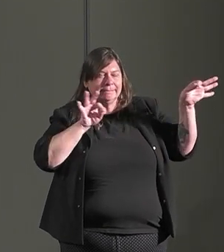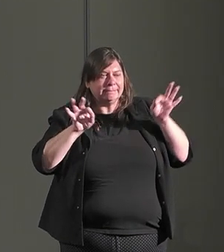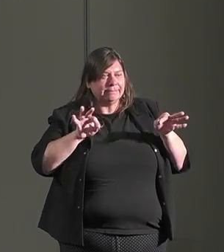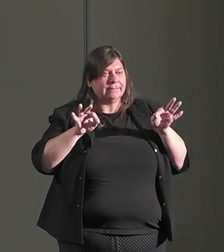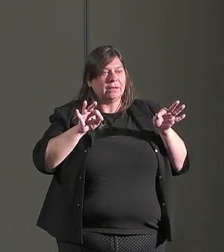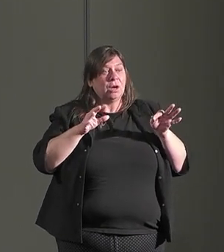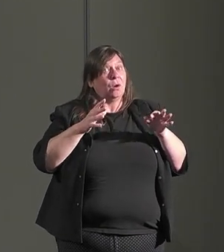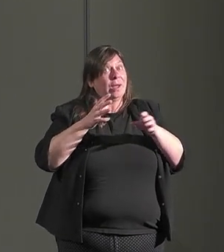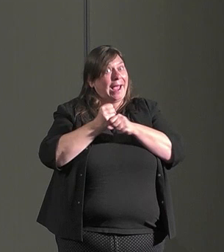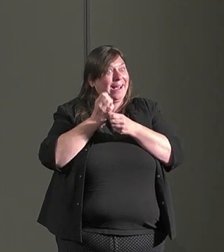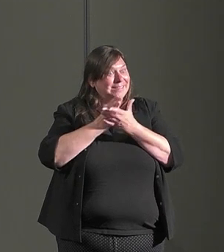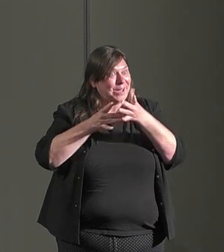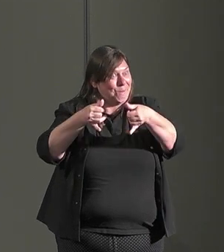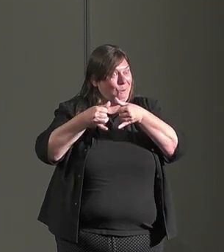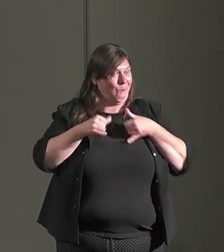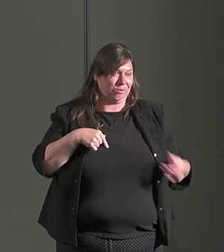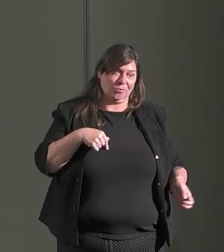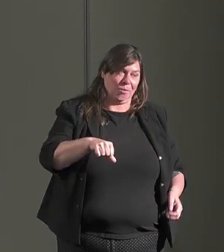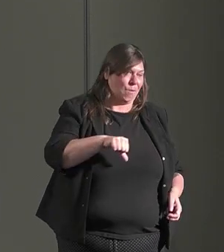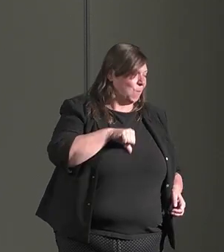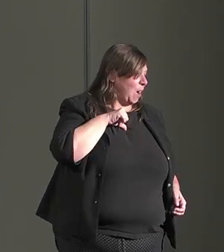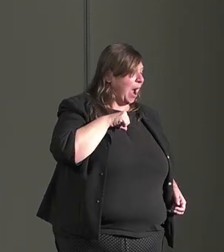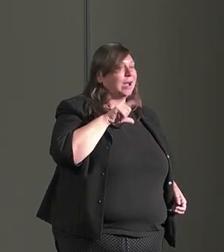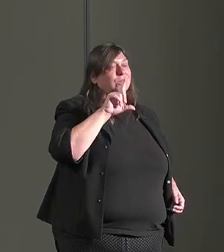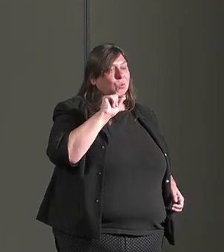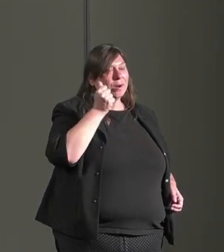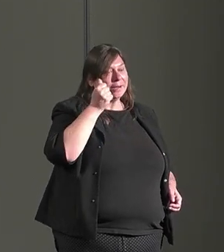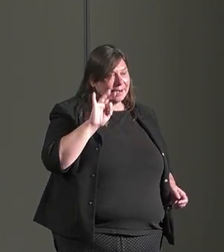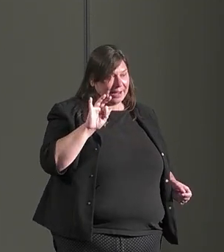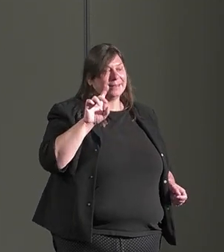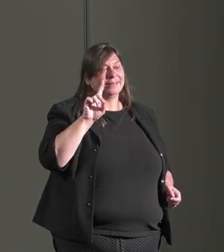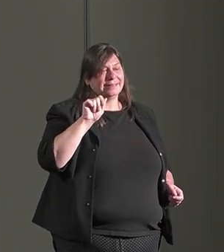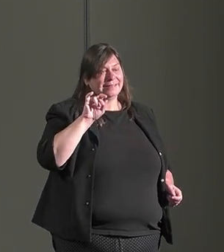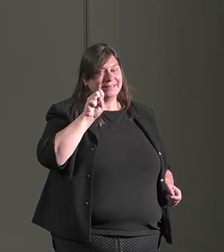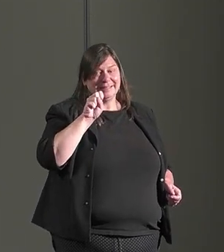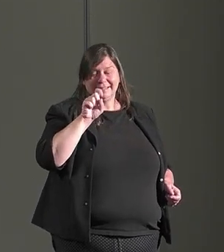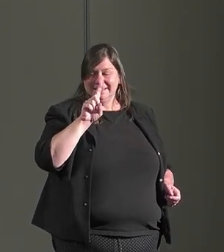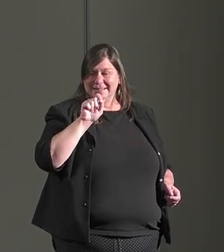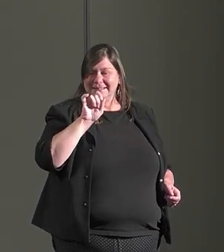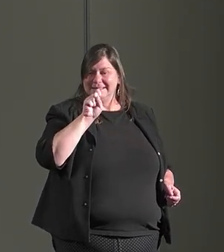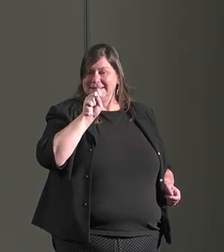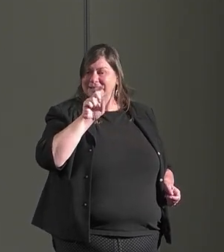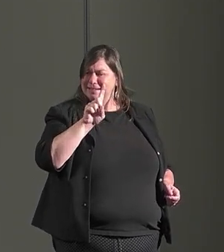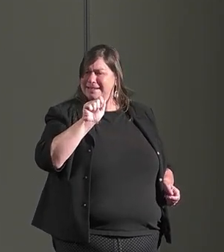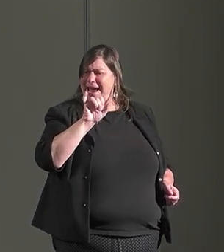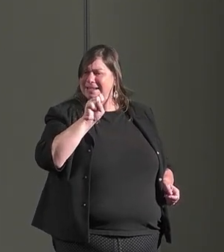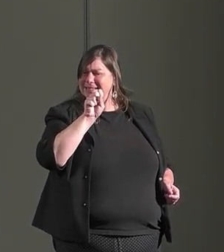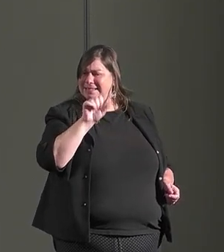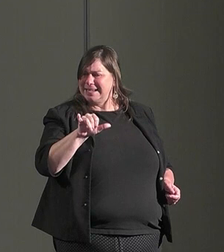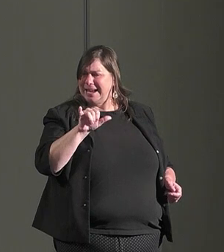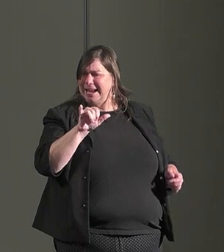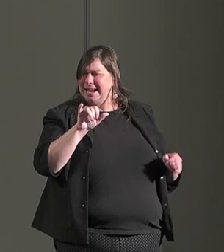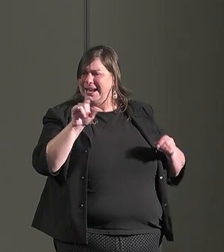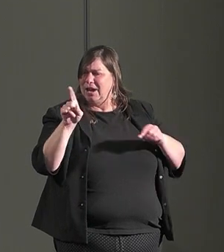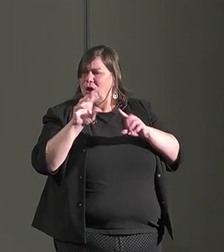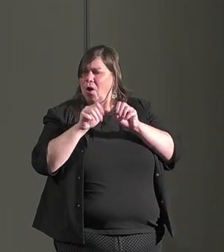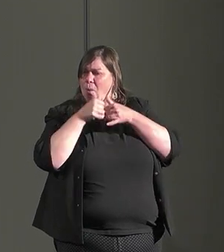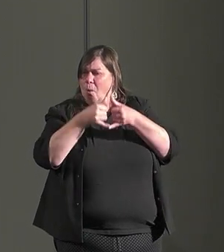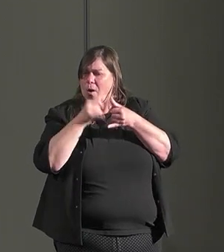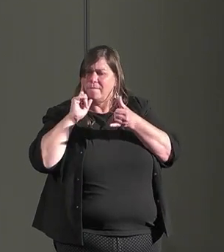awards. The 2019 Daisy award for accessibility and publishing is one that we are proud of. I